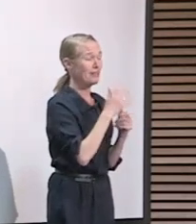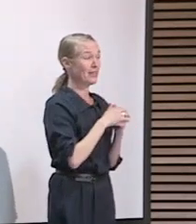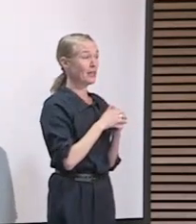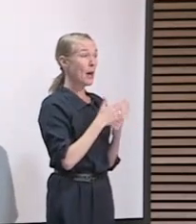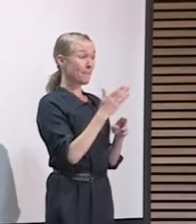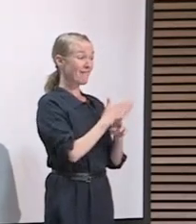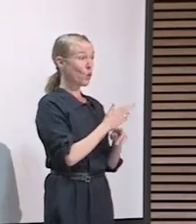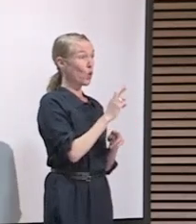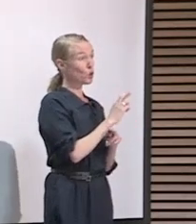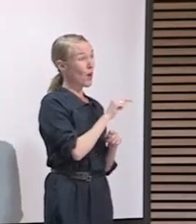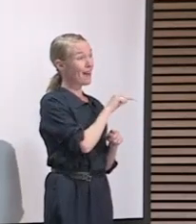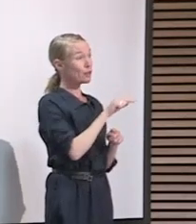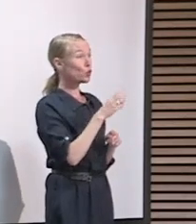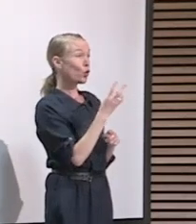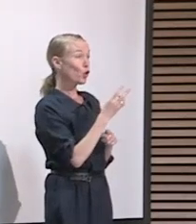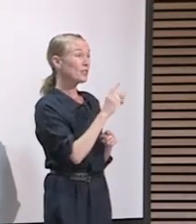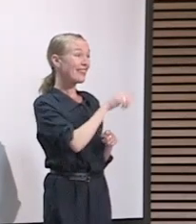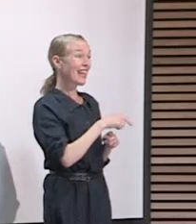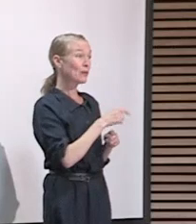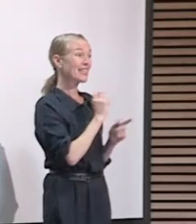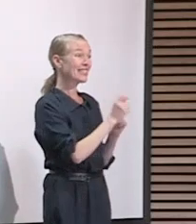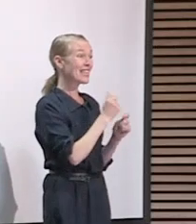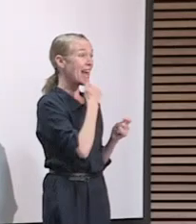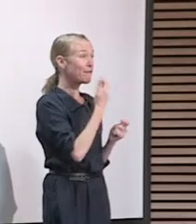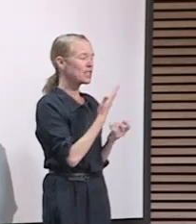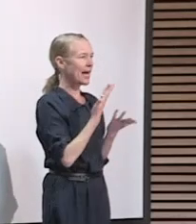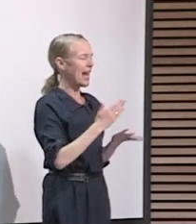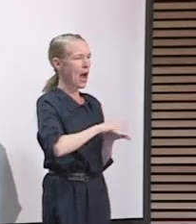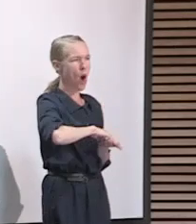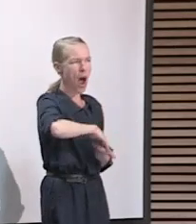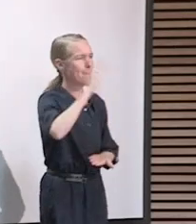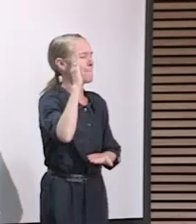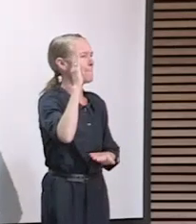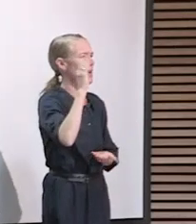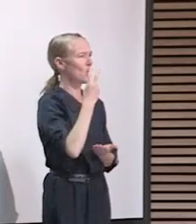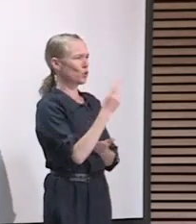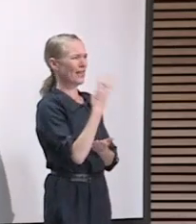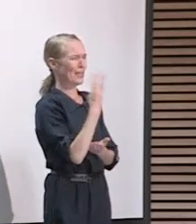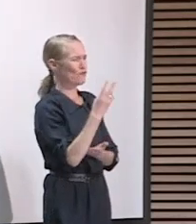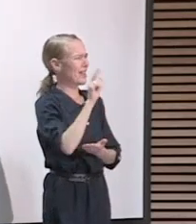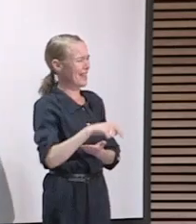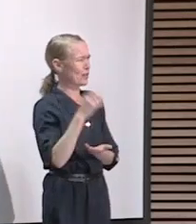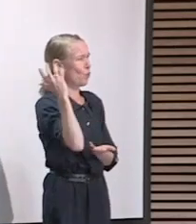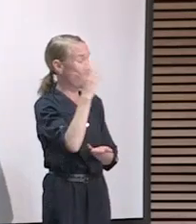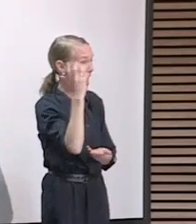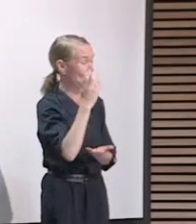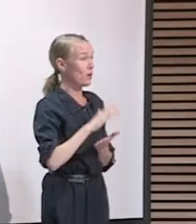course, a effort. Laboratory capacity has previously been